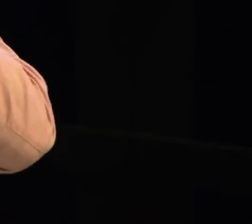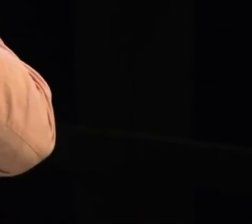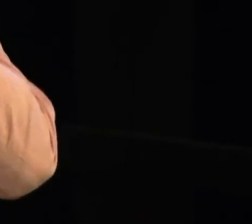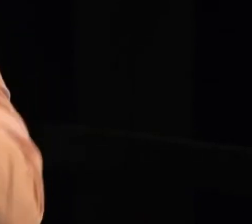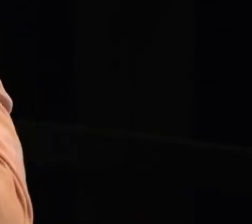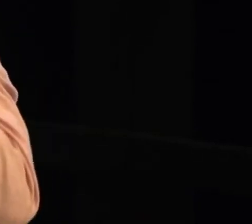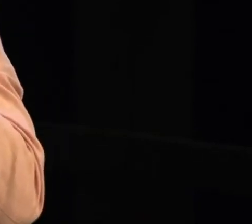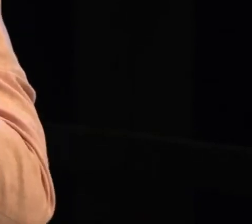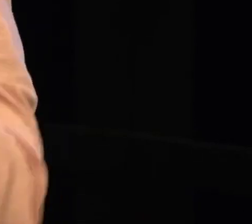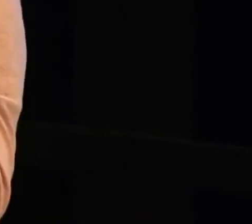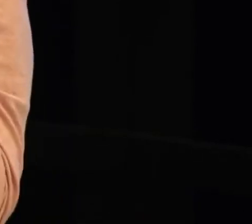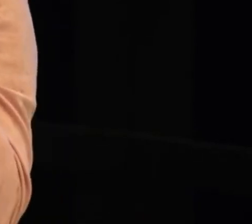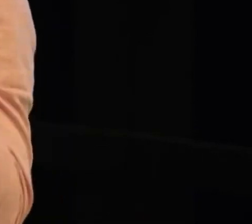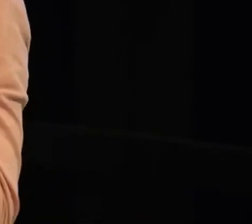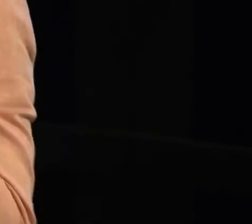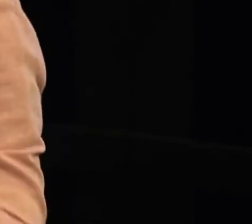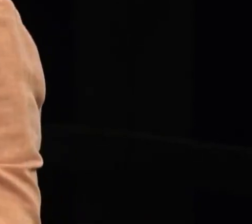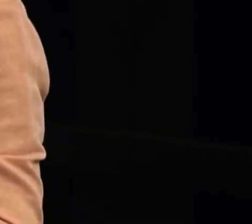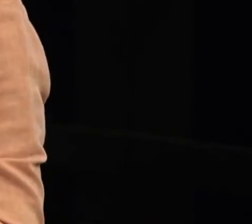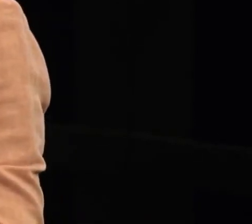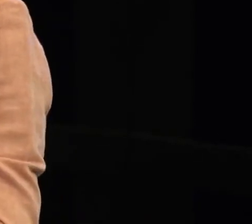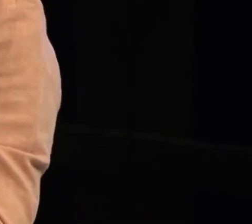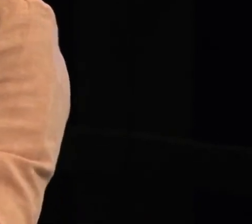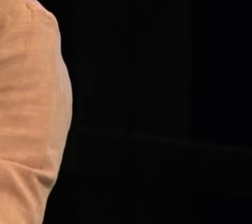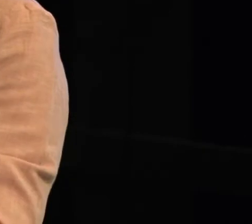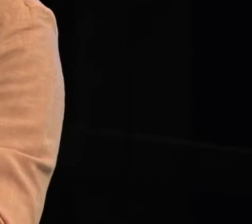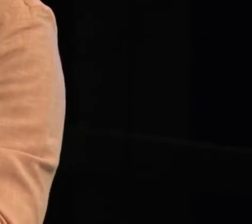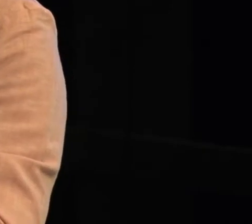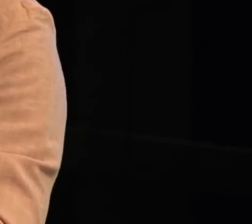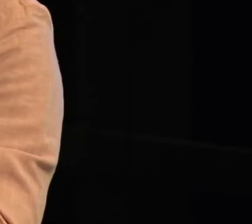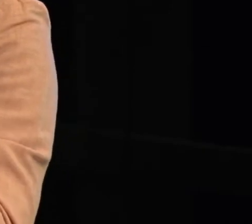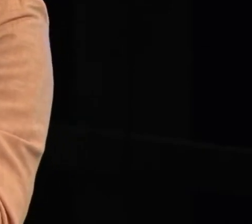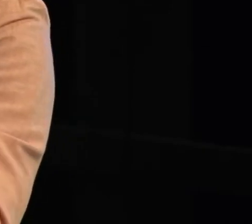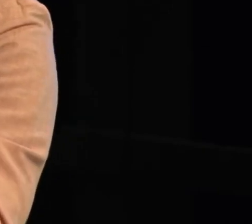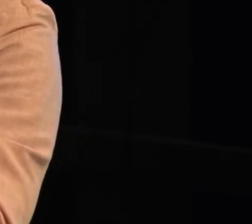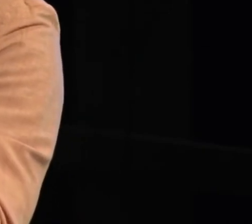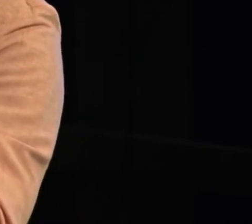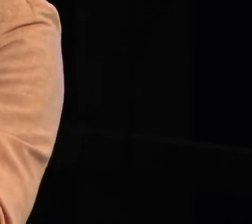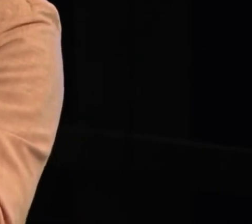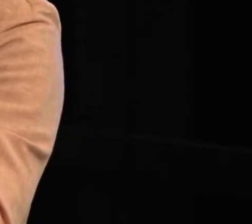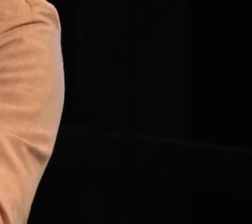I think that's a travesty. I think it's a travesty that we extract out all the